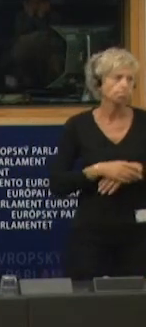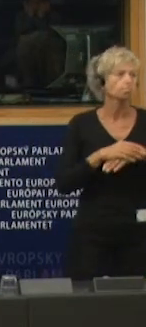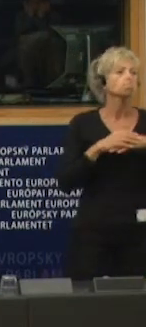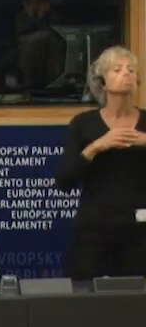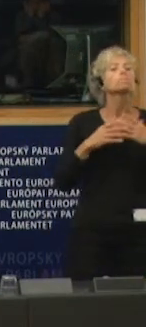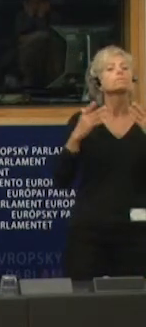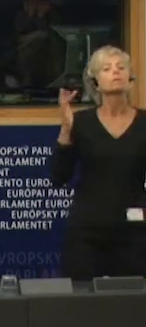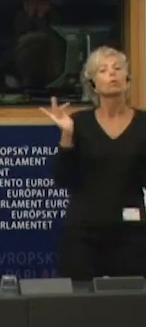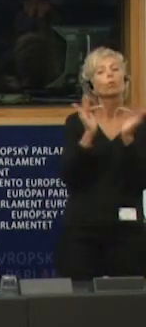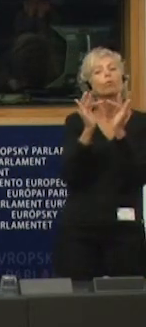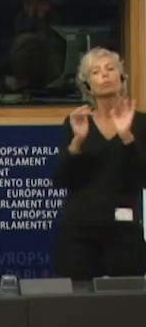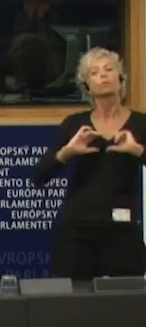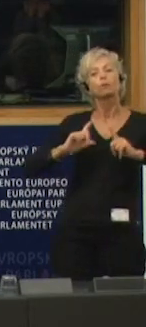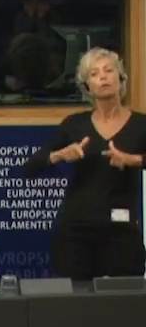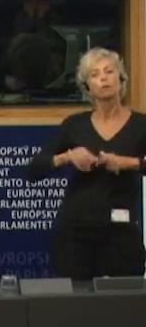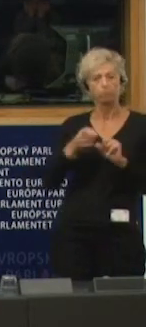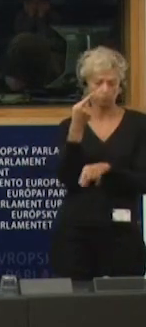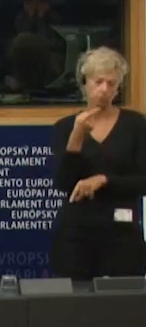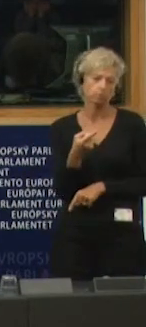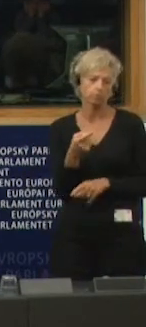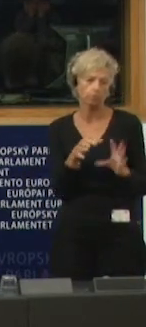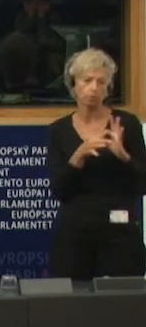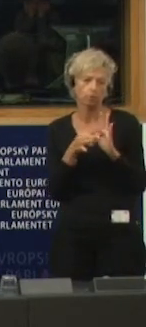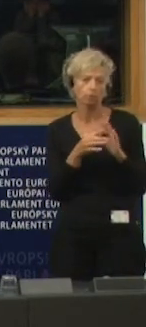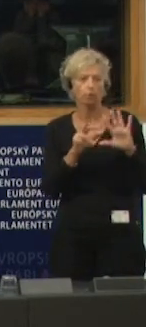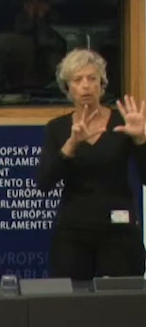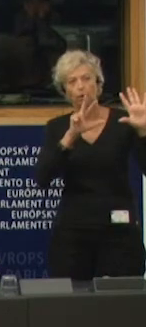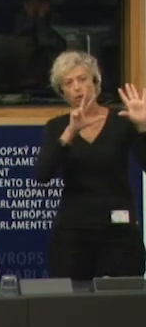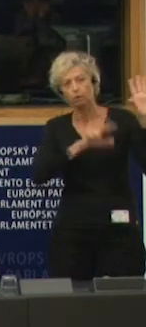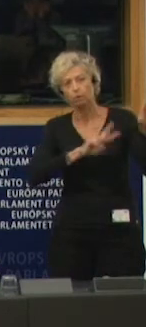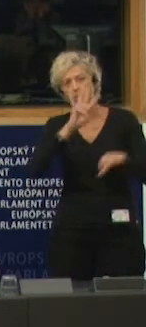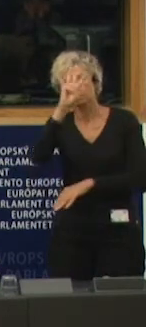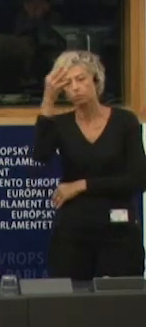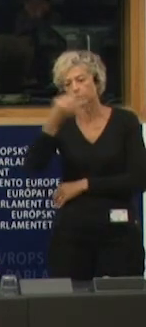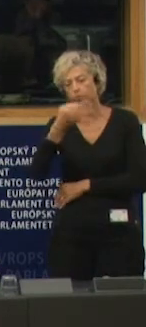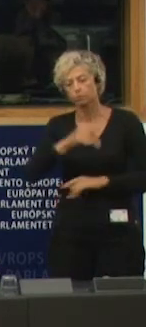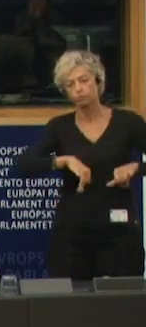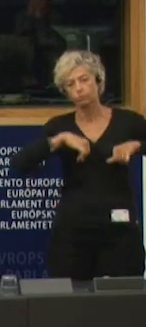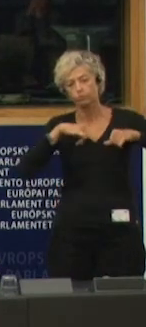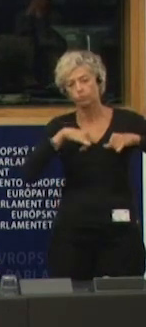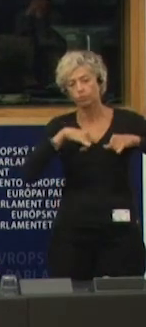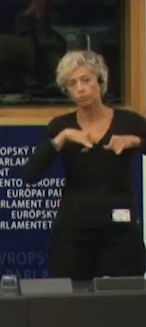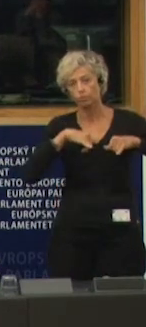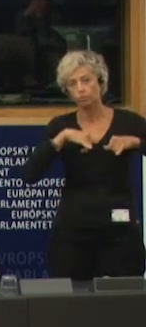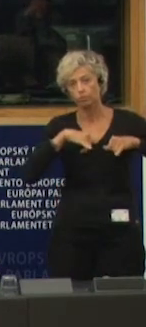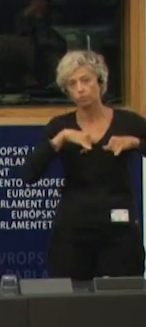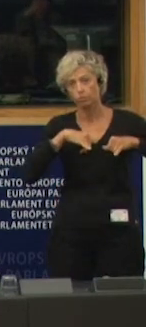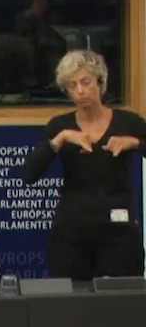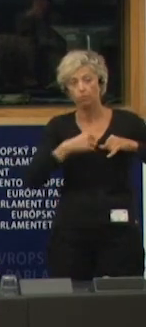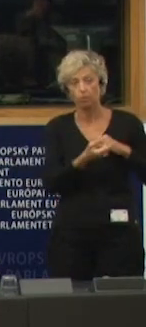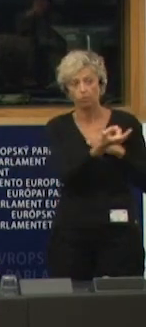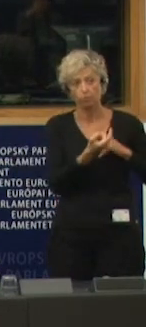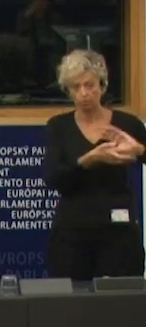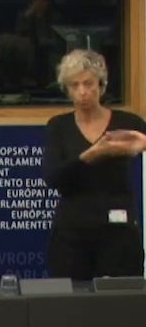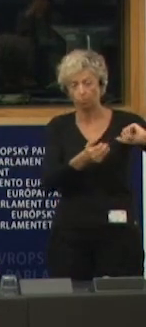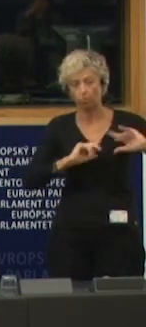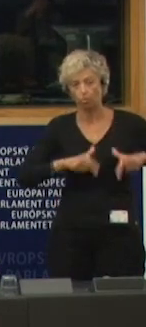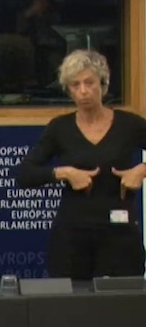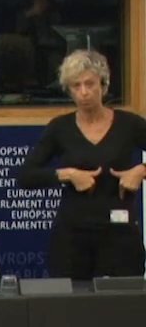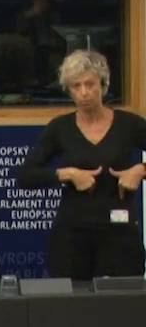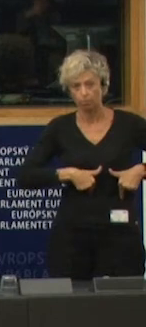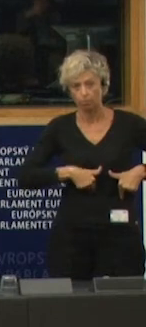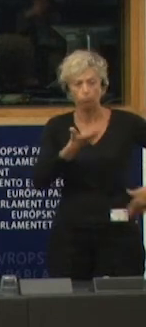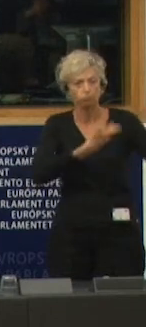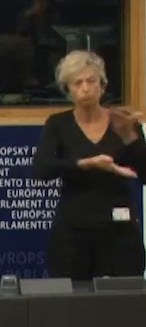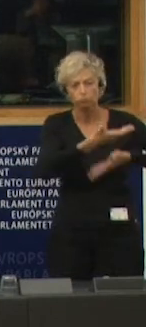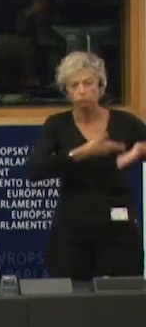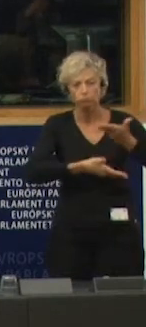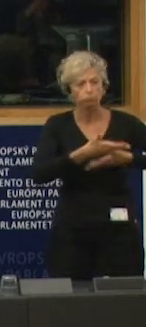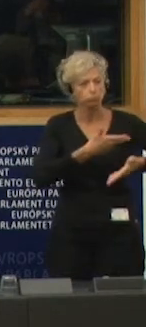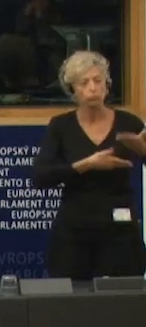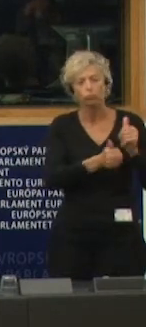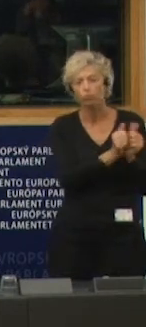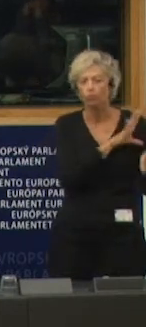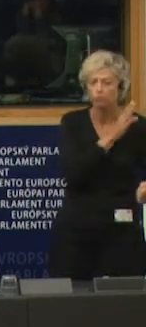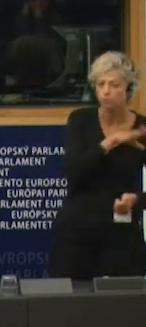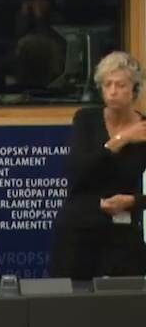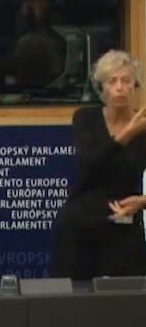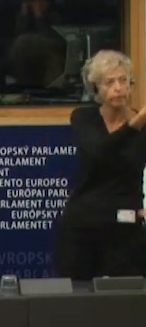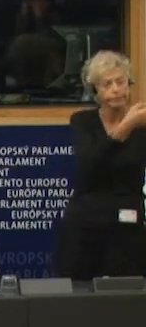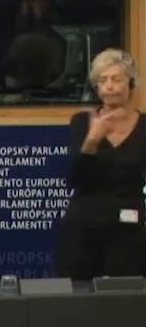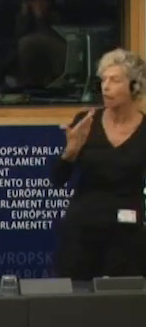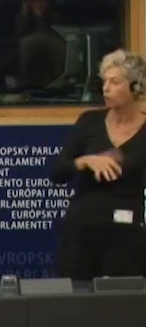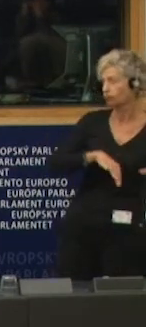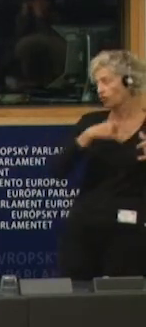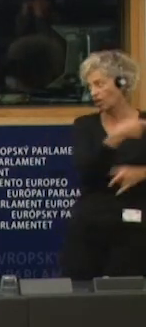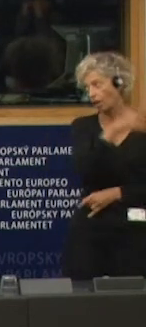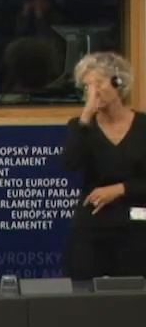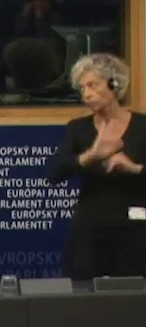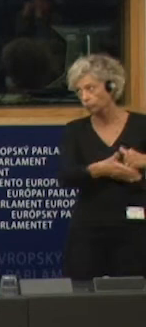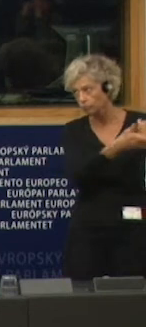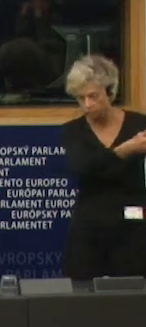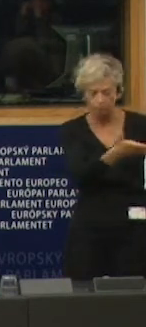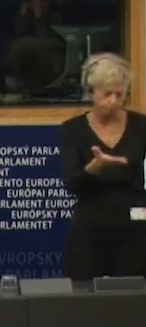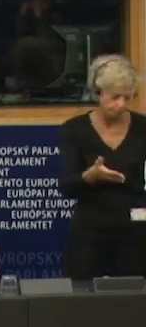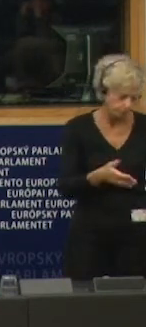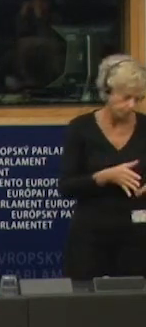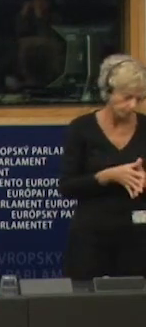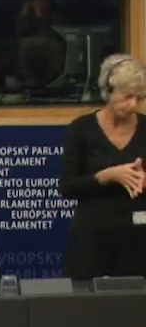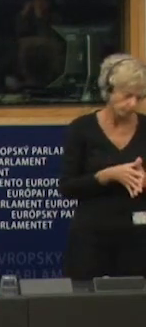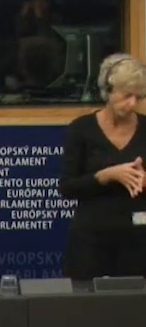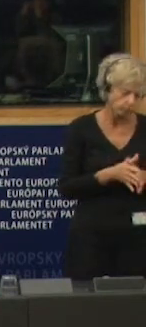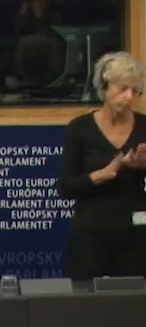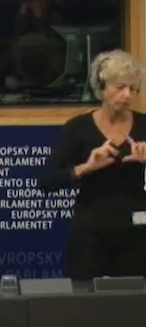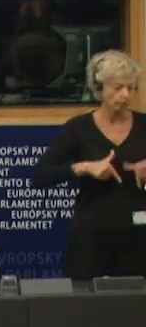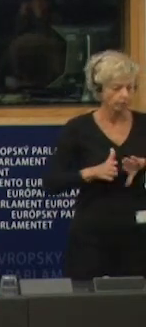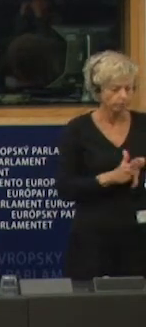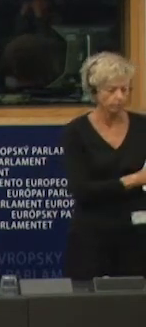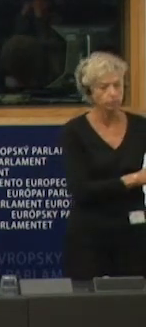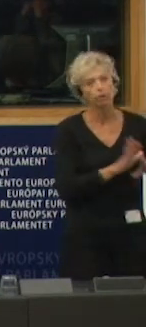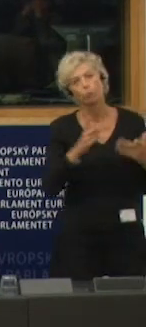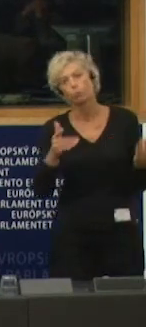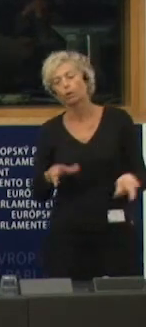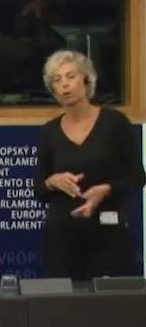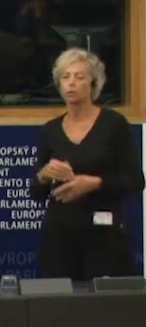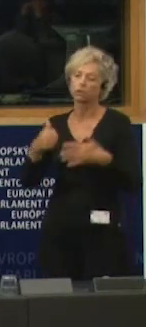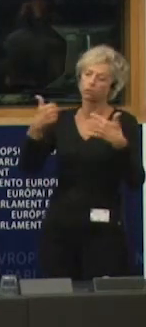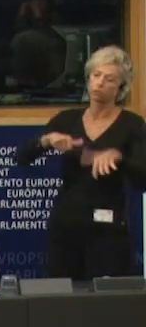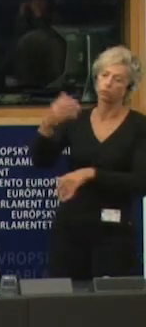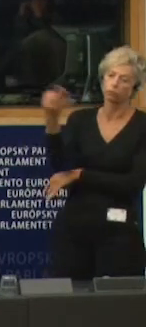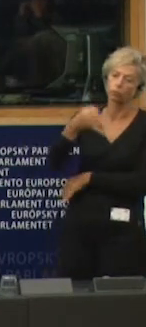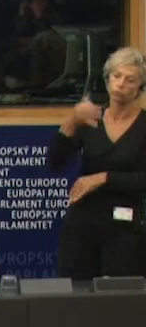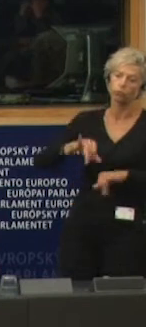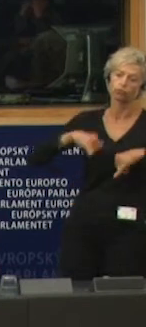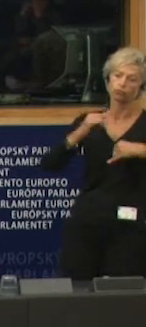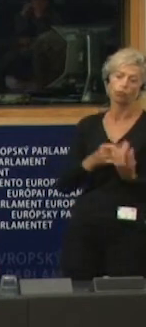This is the age breakdown. 15, 16 is the largest age group. 38 organisations provide youth coaching in Austria.